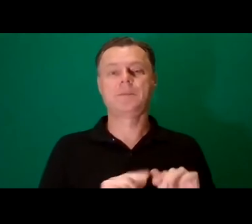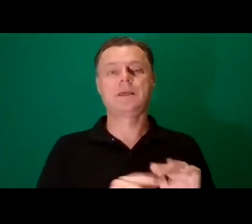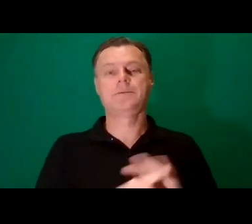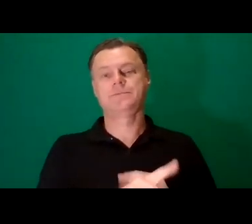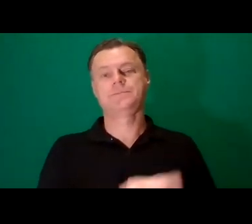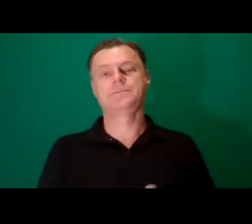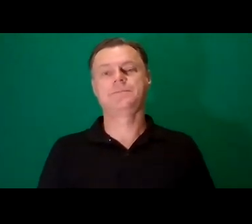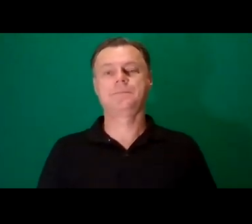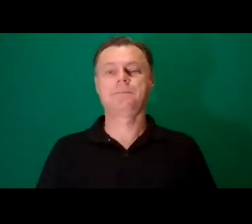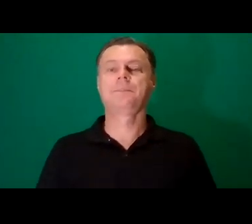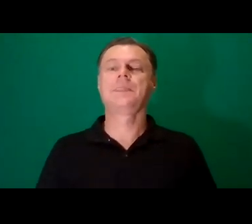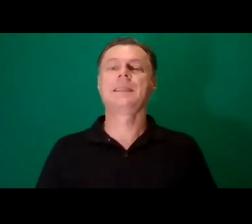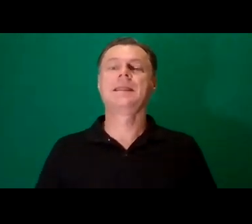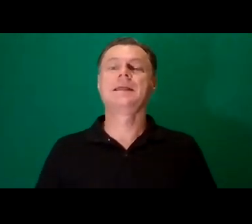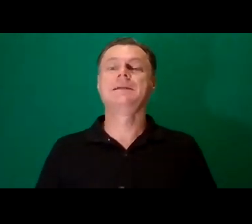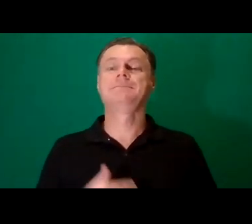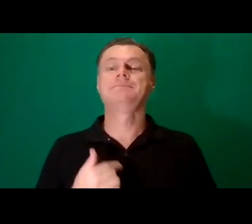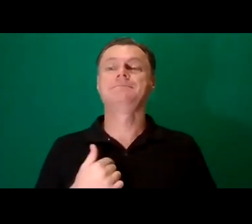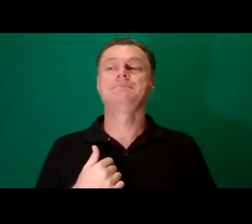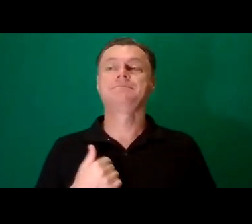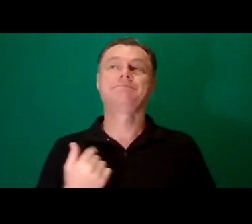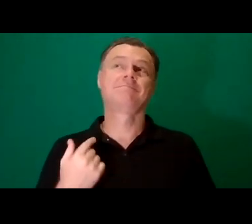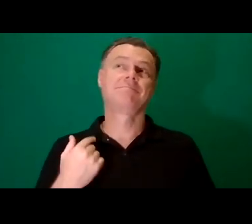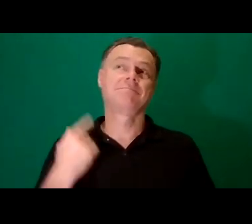was something that I just thought "okay, well